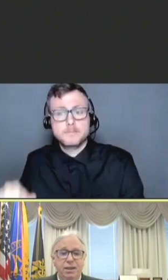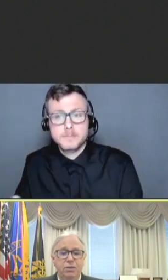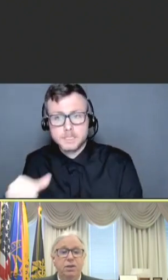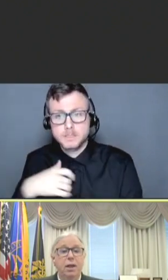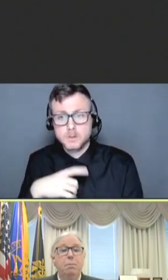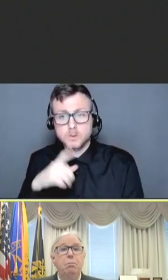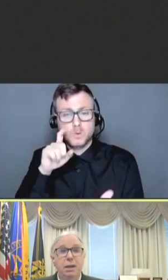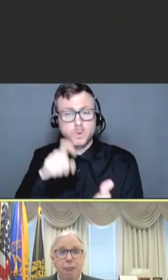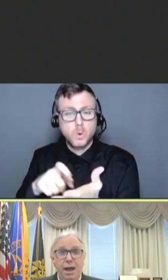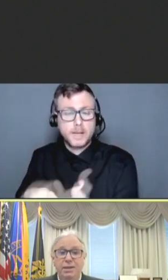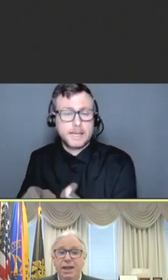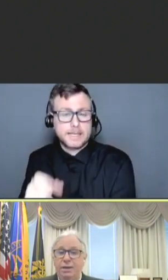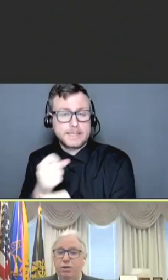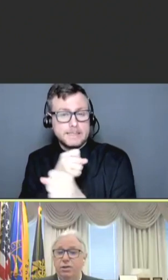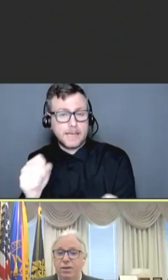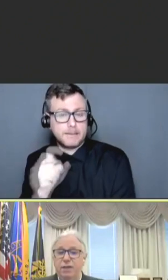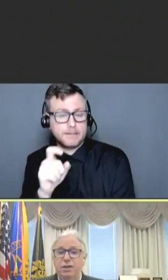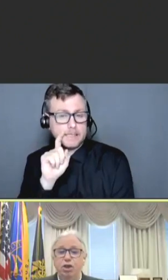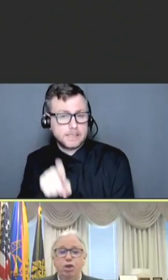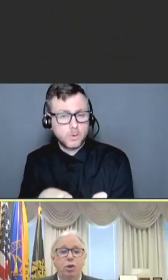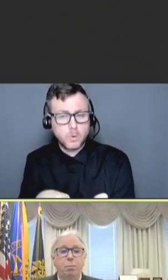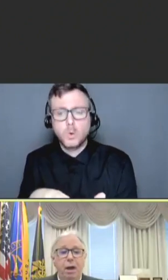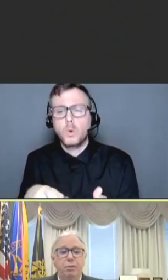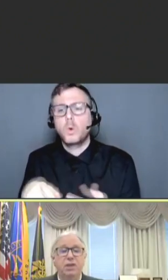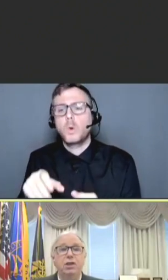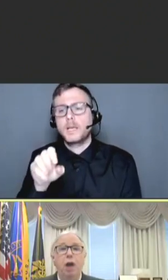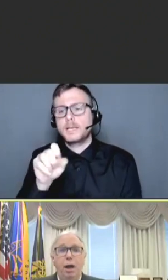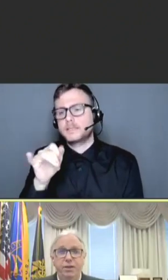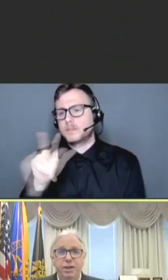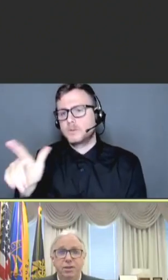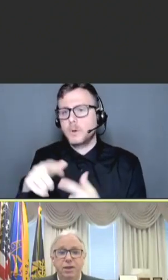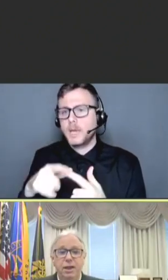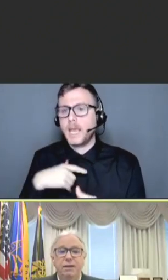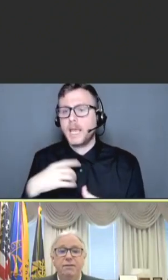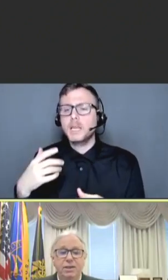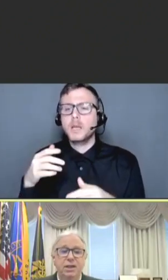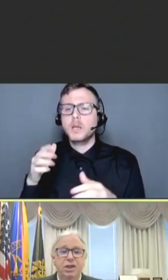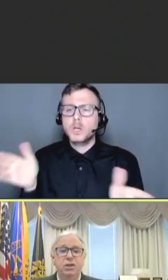systems, minimize adverse events, and assure the public's confidence in vaccination.